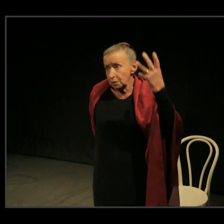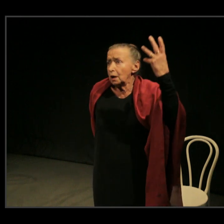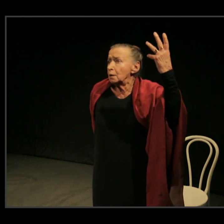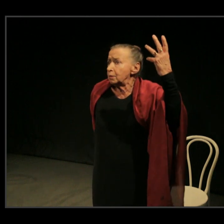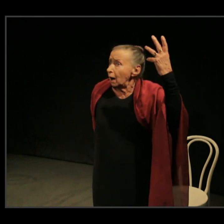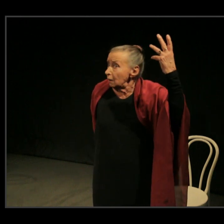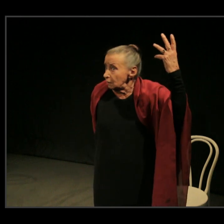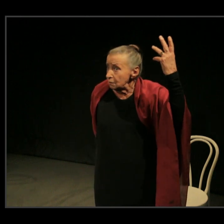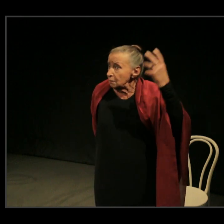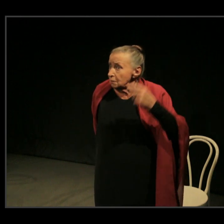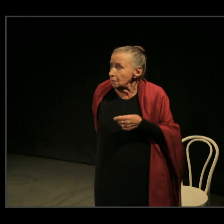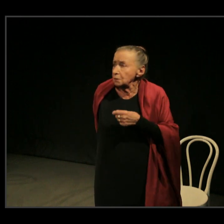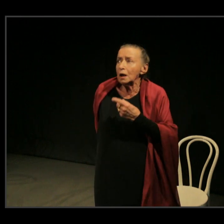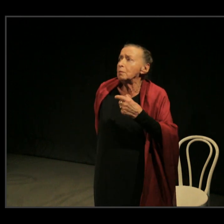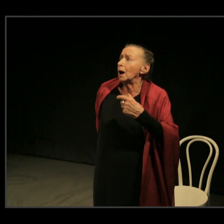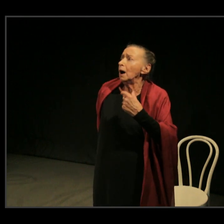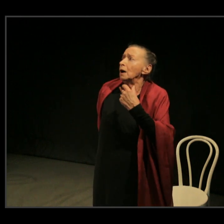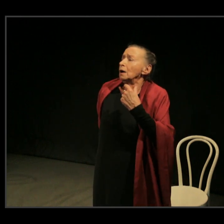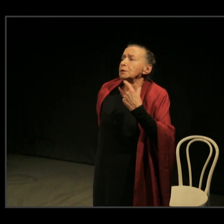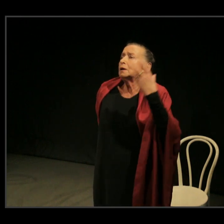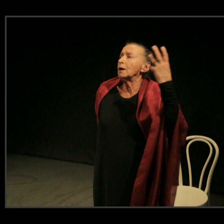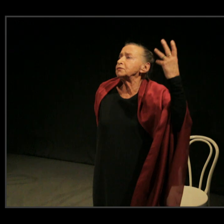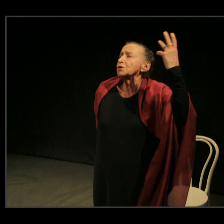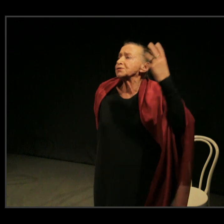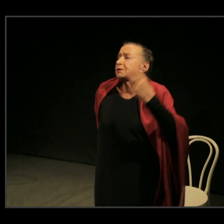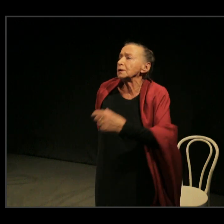and skies, Italian skies!